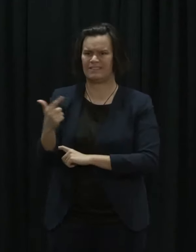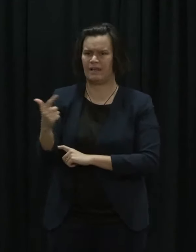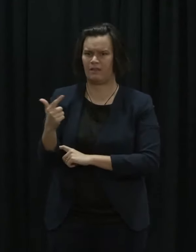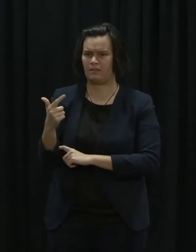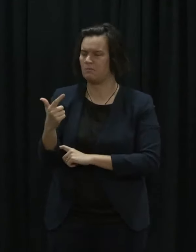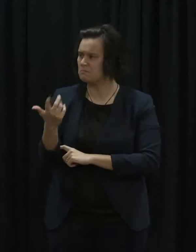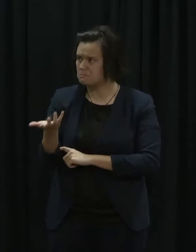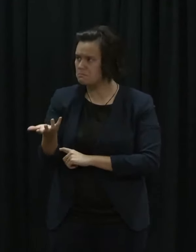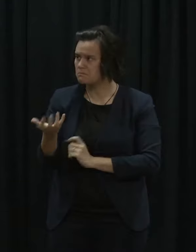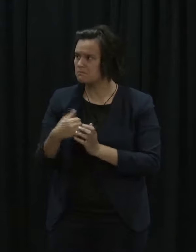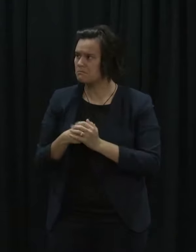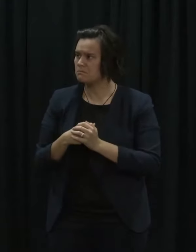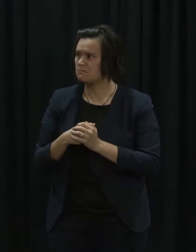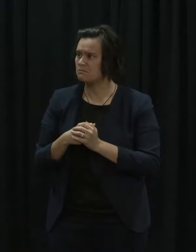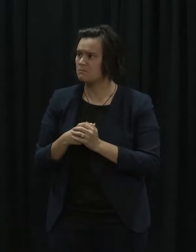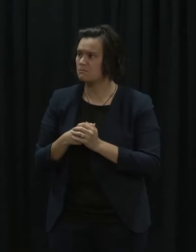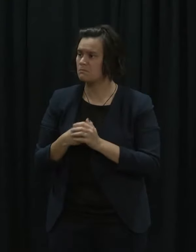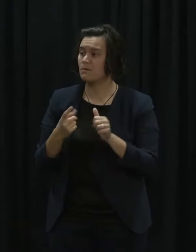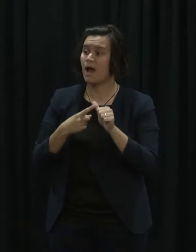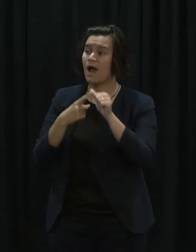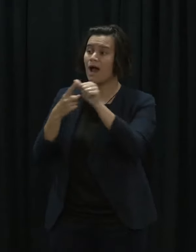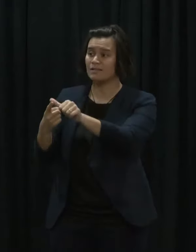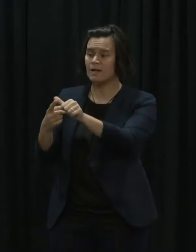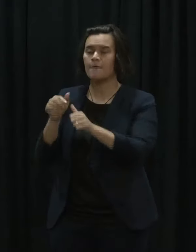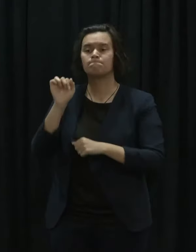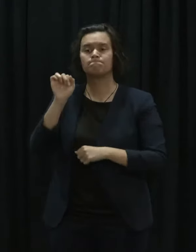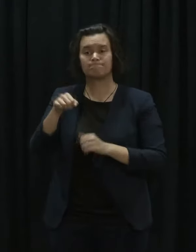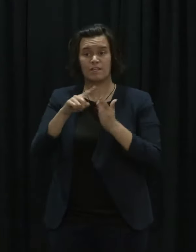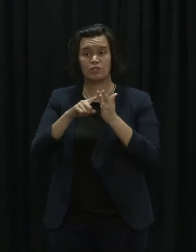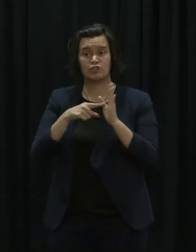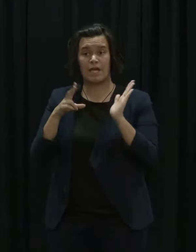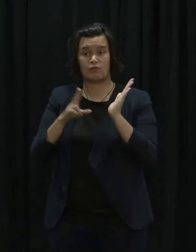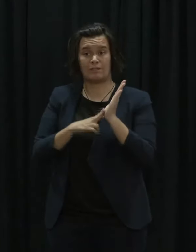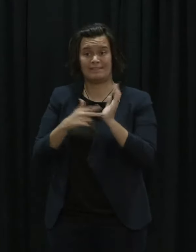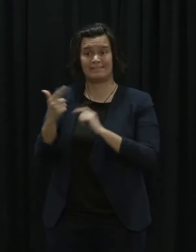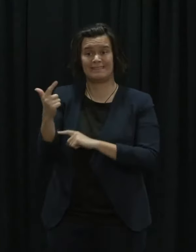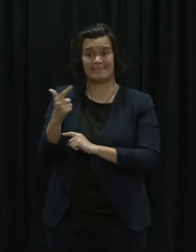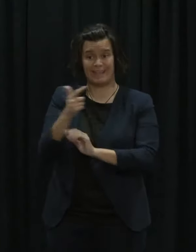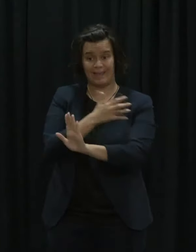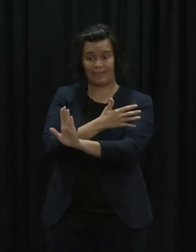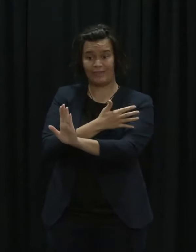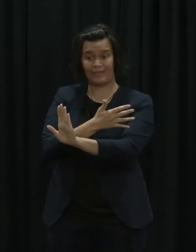January 17, that is one month and 1/2 after.